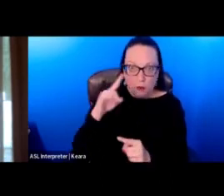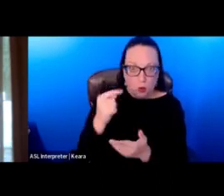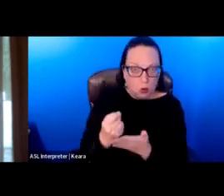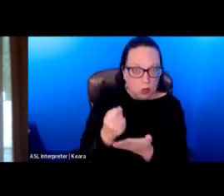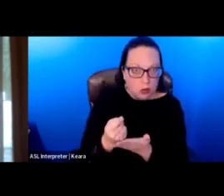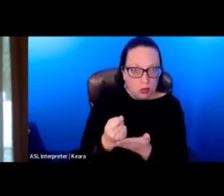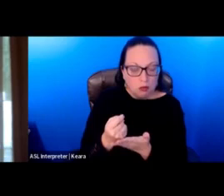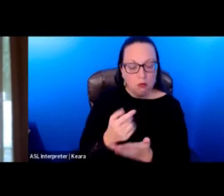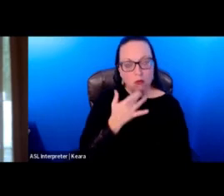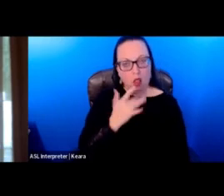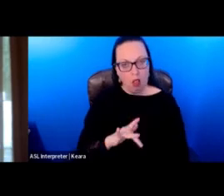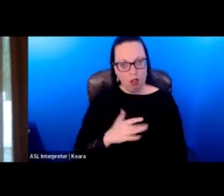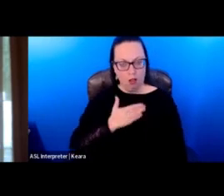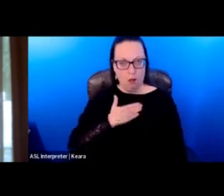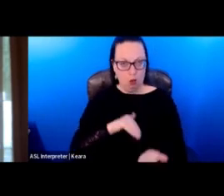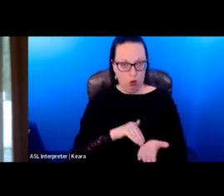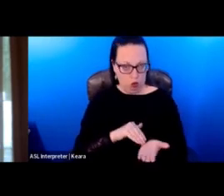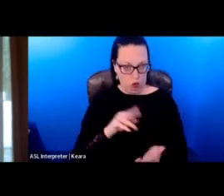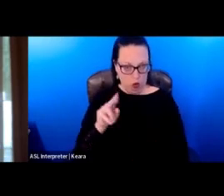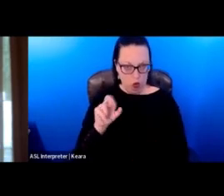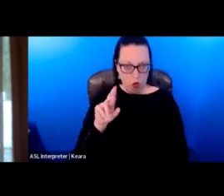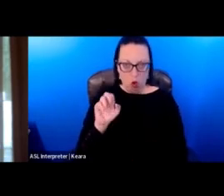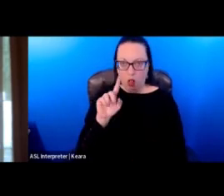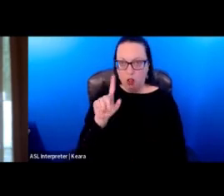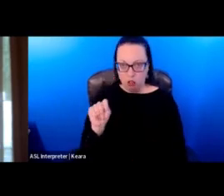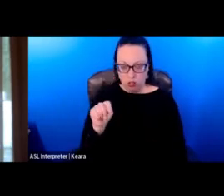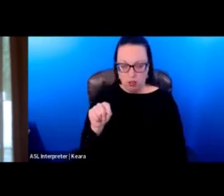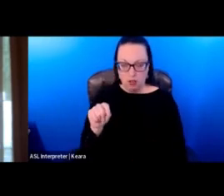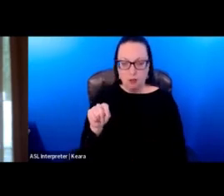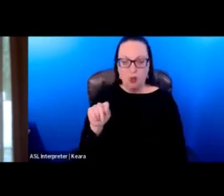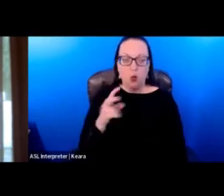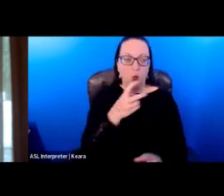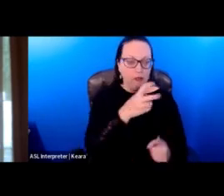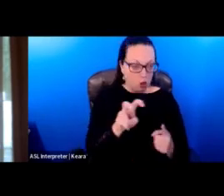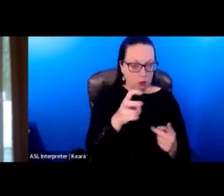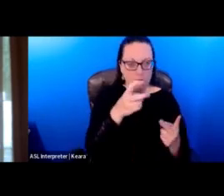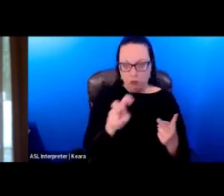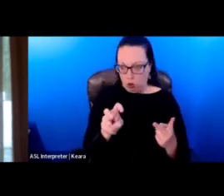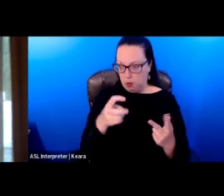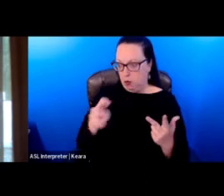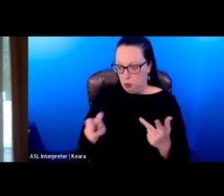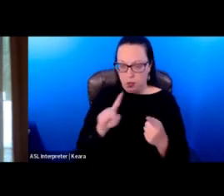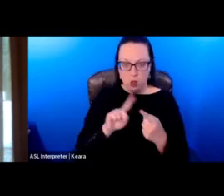my neurologist referred me to the physiatrist who referred me to the community reentry program that was offered at the local